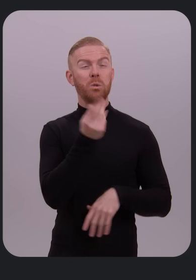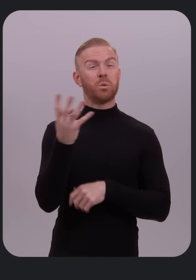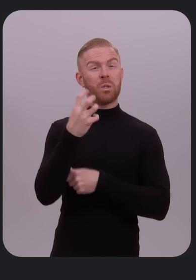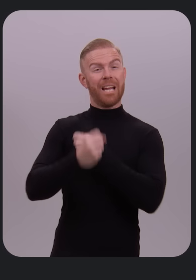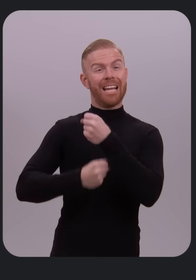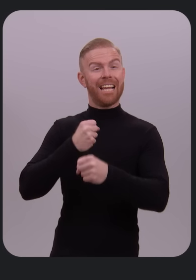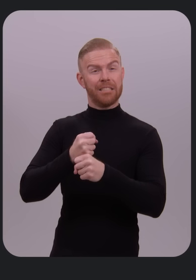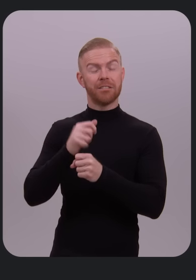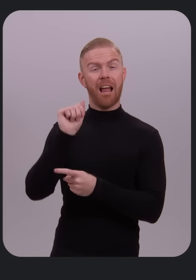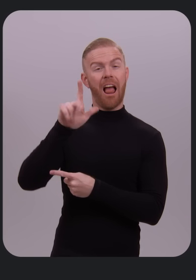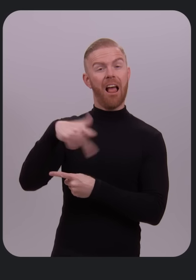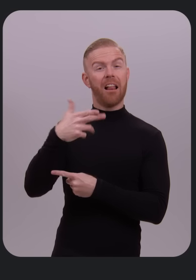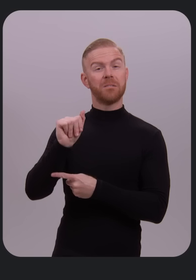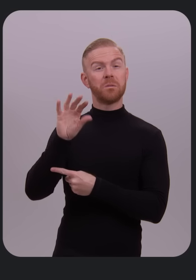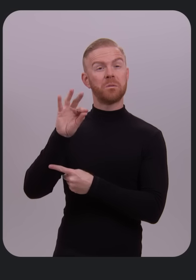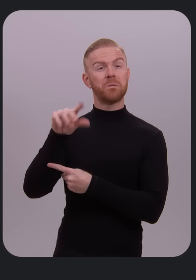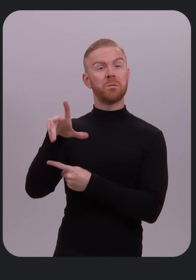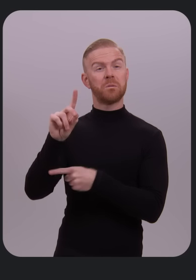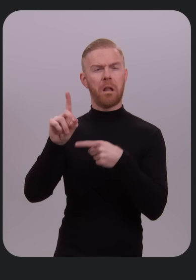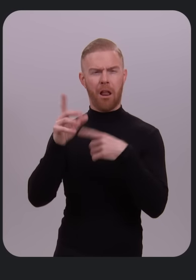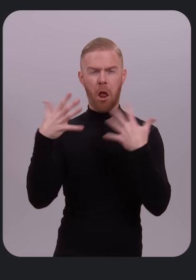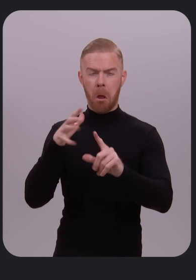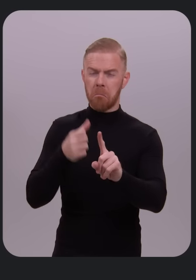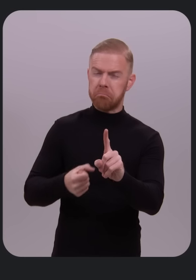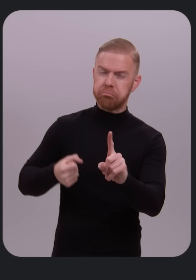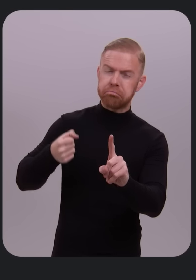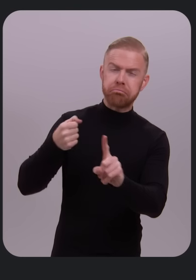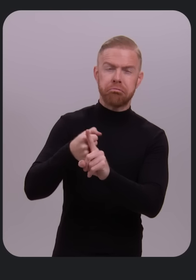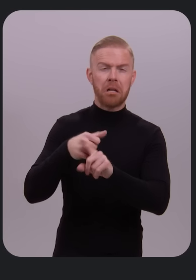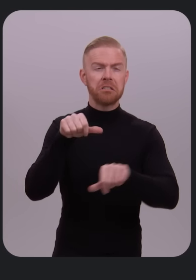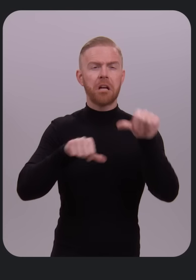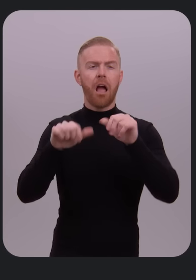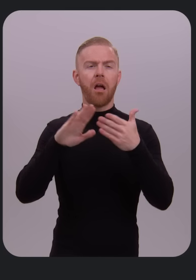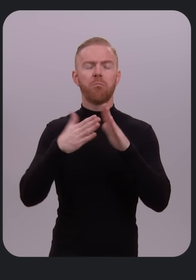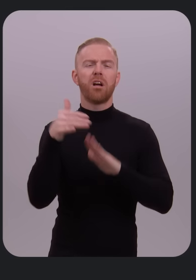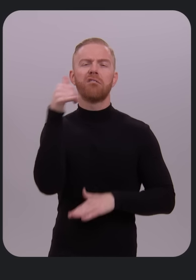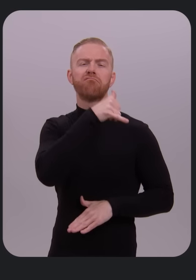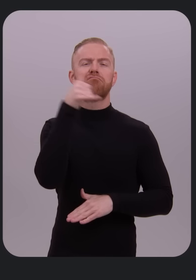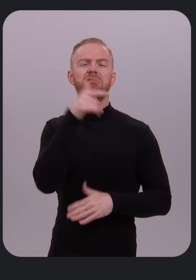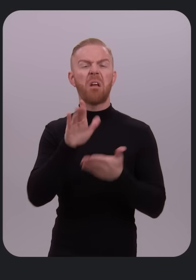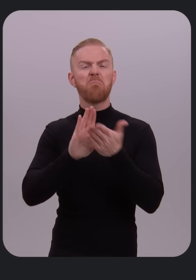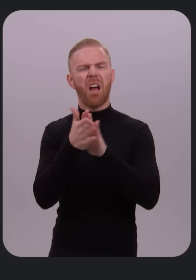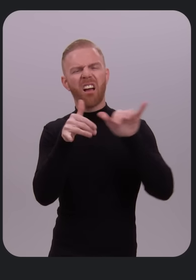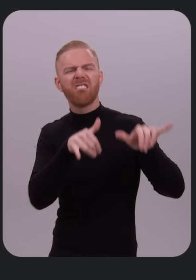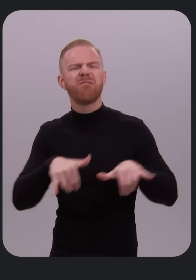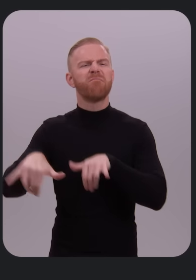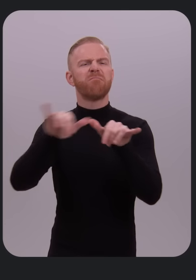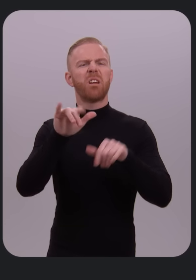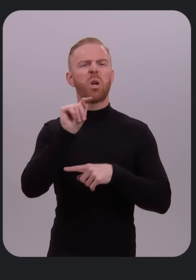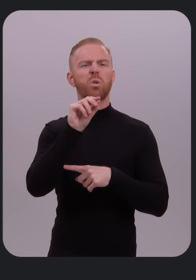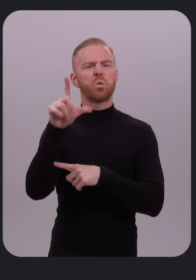has already had a massive impact in the scientific community. It's become a standard tool for biology and medical research,